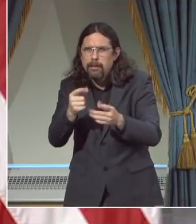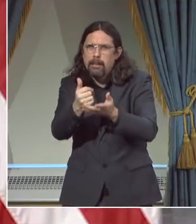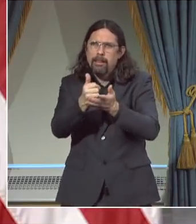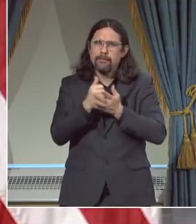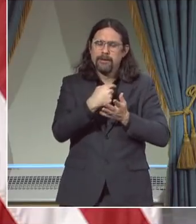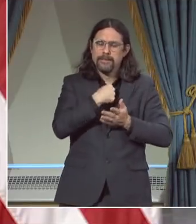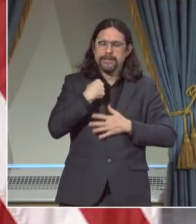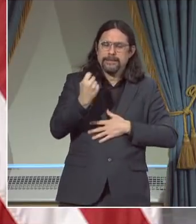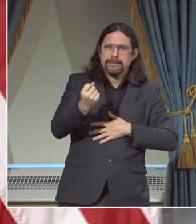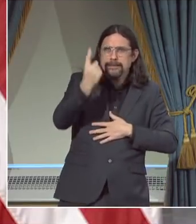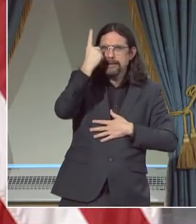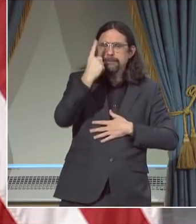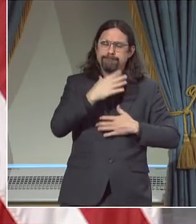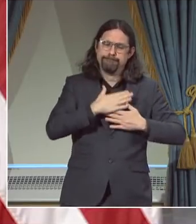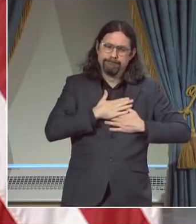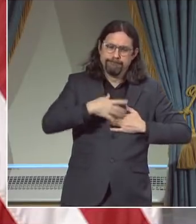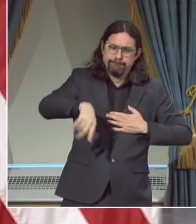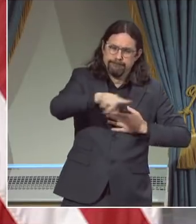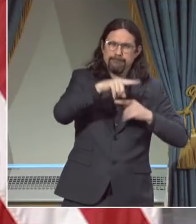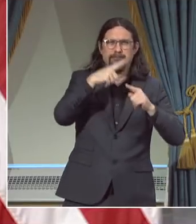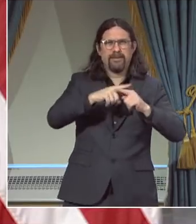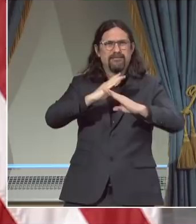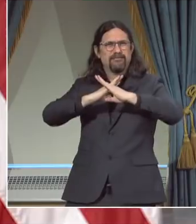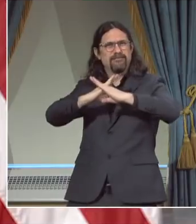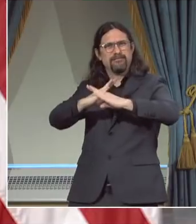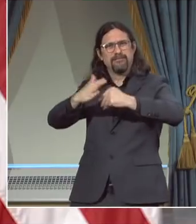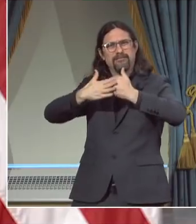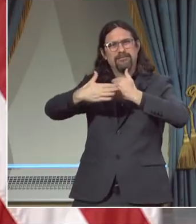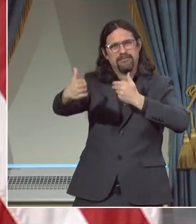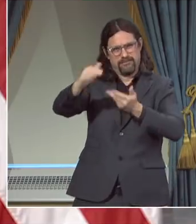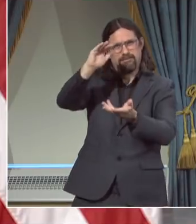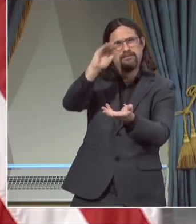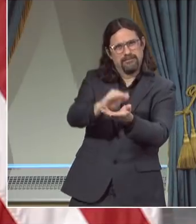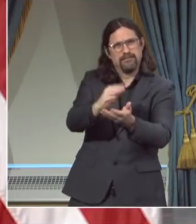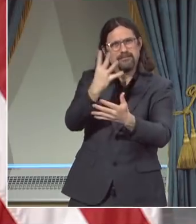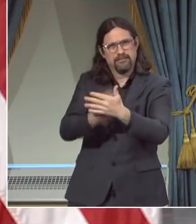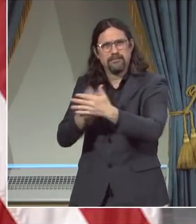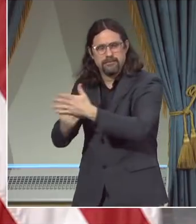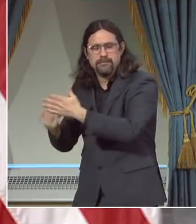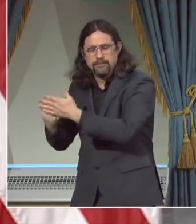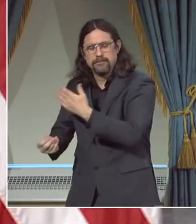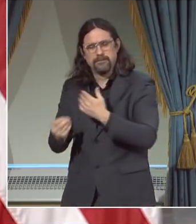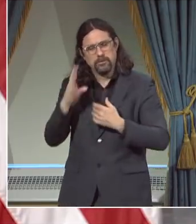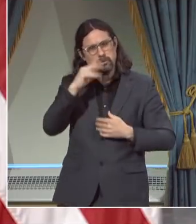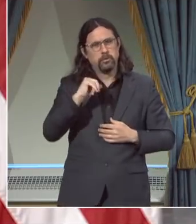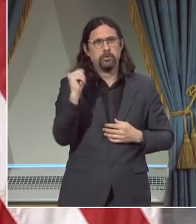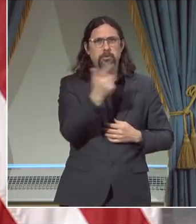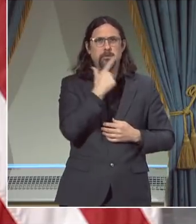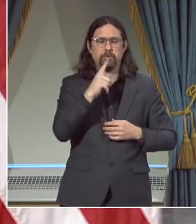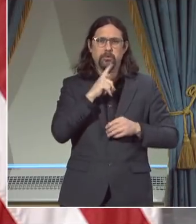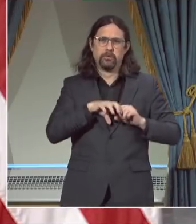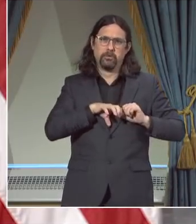ALL OF US, AND SERVGIN TIRHE FELLOW NEW YORKERS. EVERY LOSS, EVERY DEATH IS PAINFUL. I FEEL A